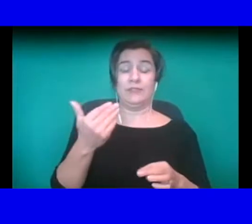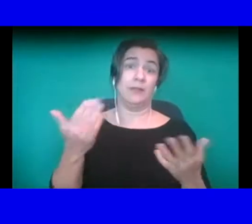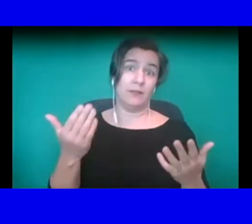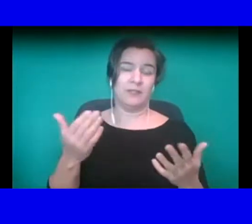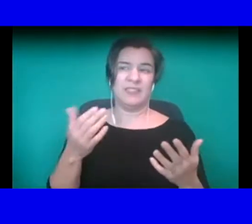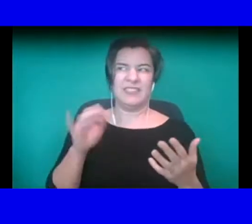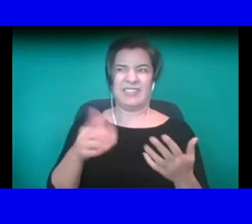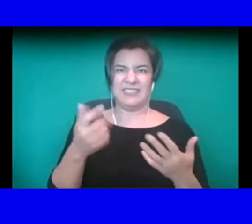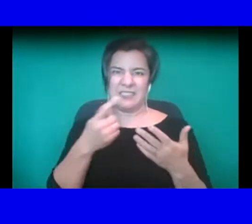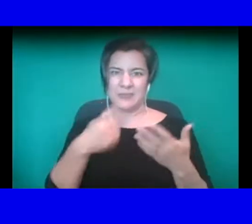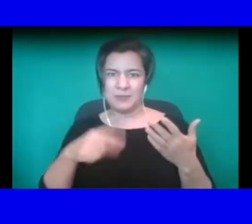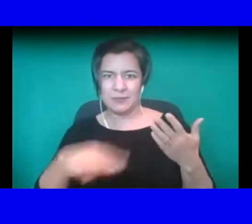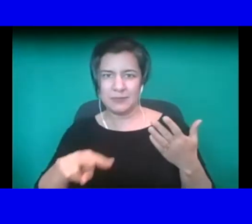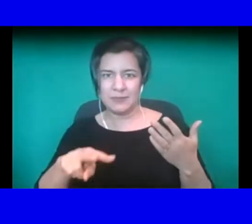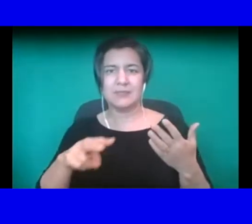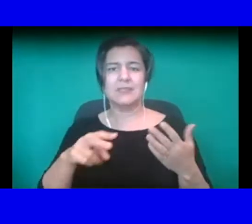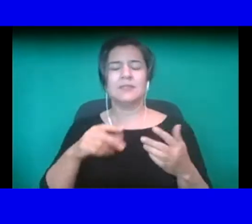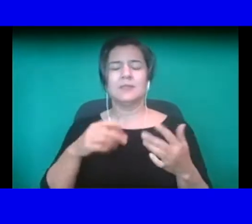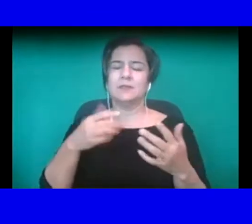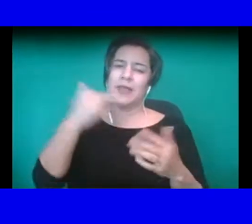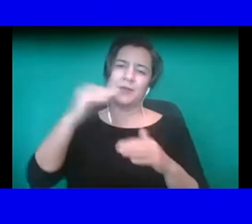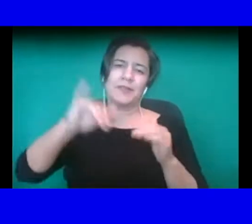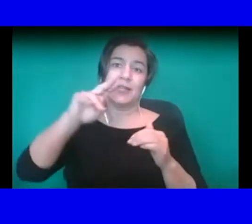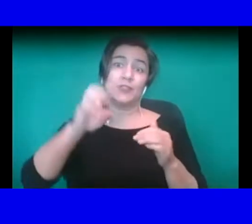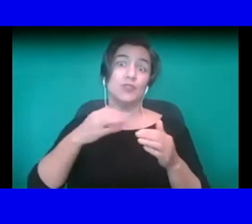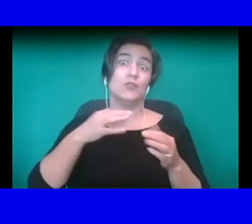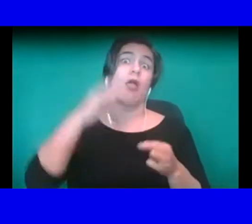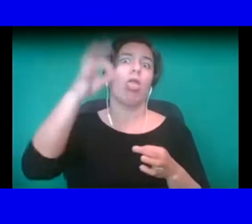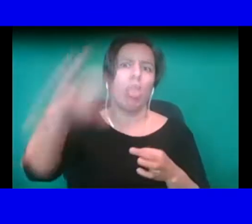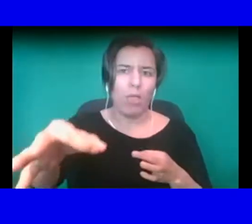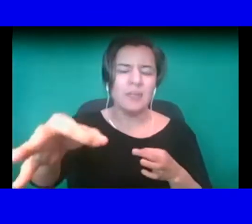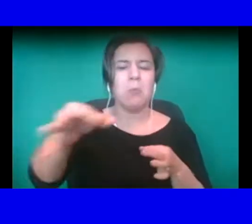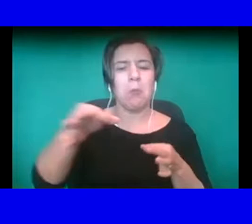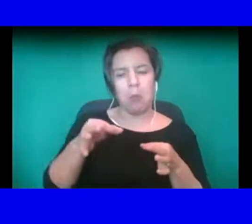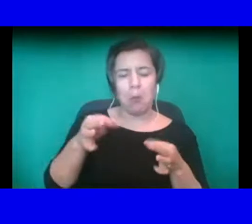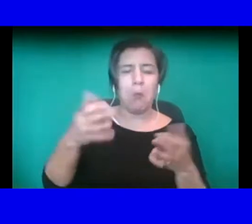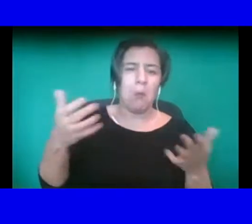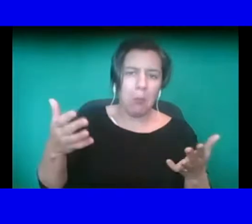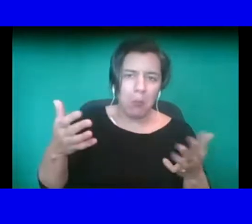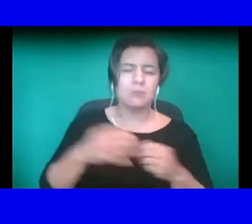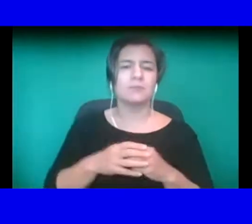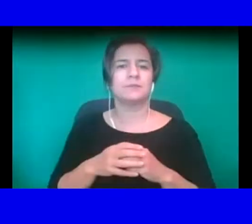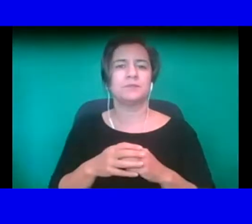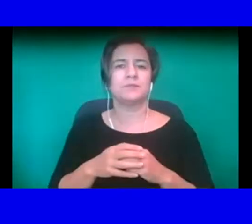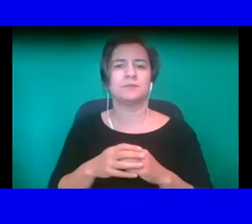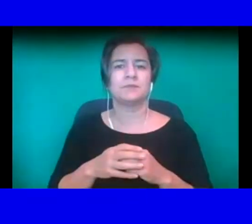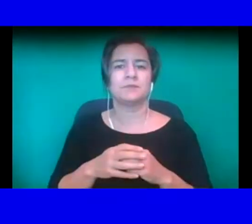It's closer than June, though. And so, we are working with what we have. Moving onto the question of how?